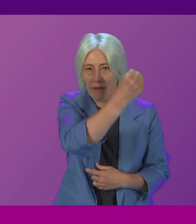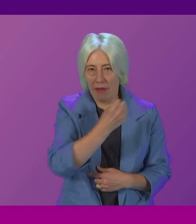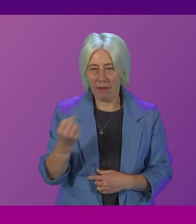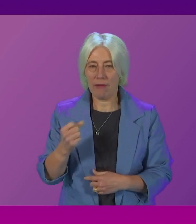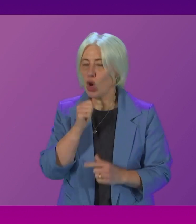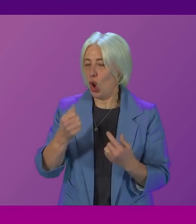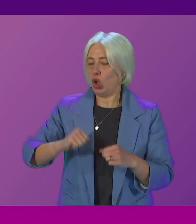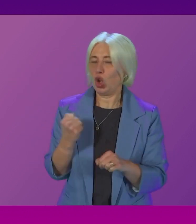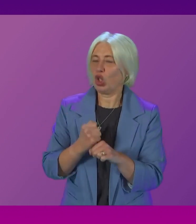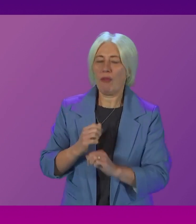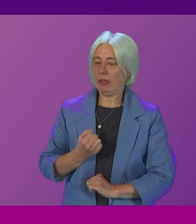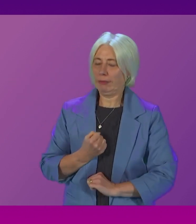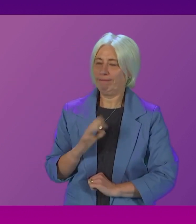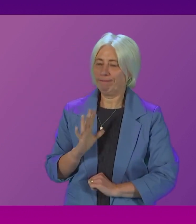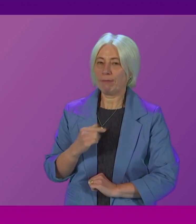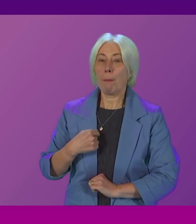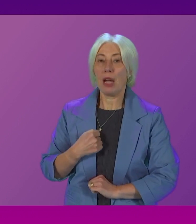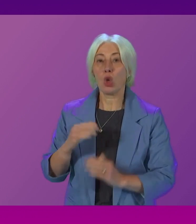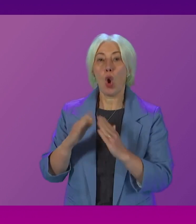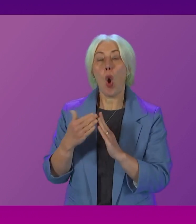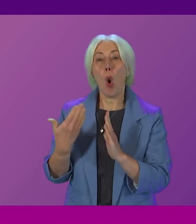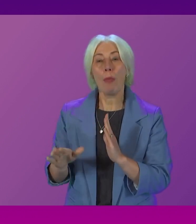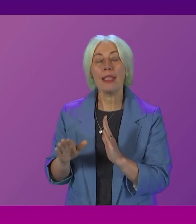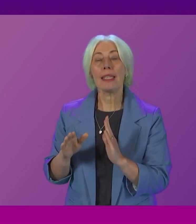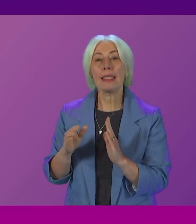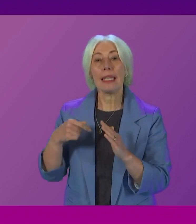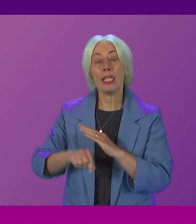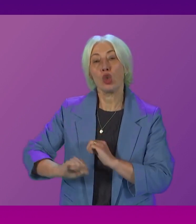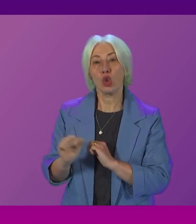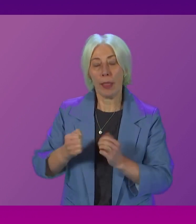the Scottish Government. However, our statistics on homelessness in Scotland show that, although